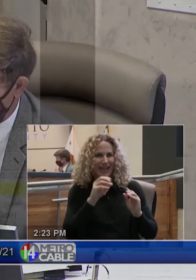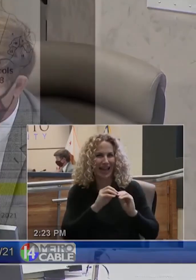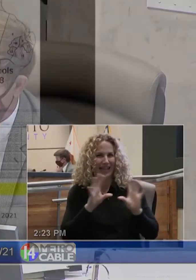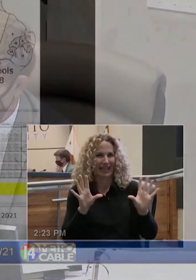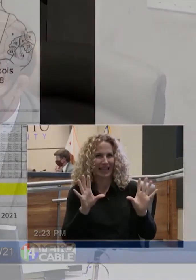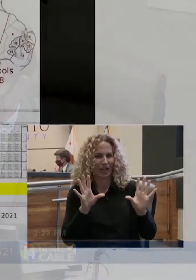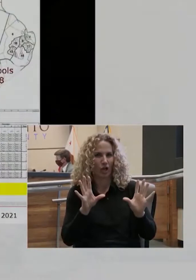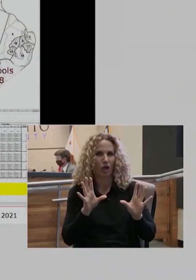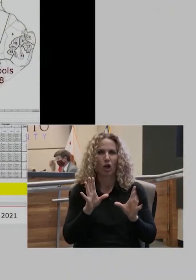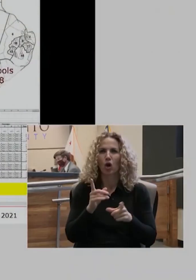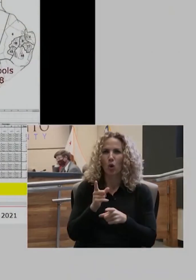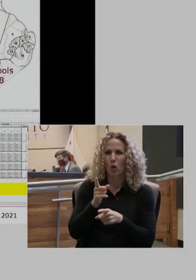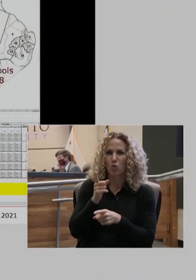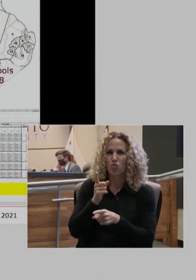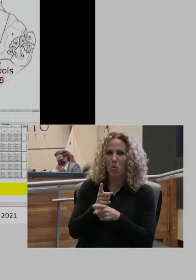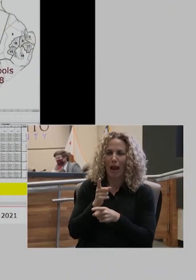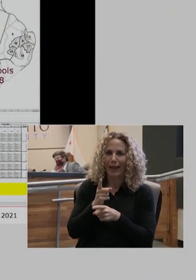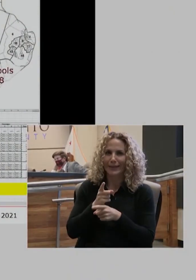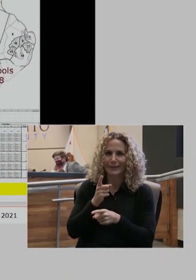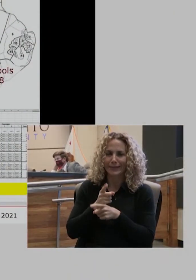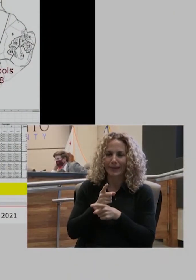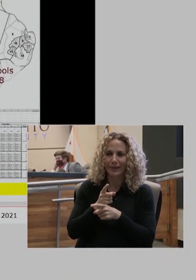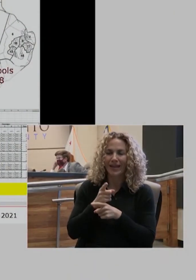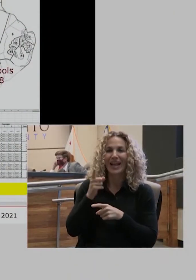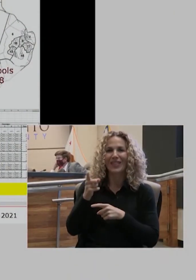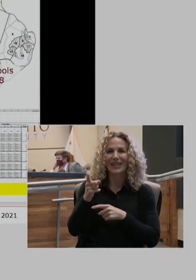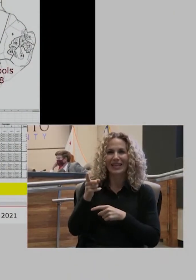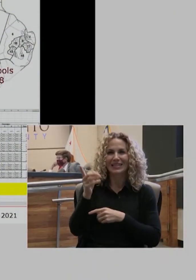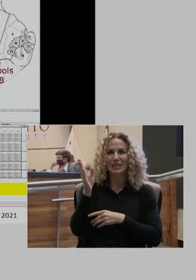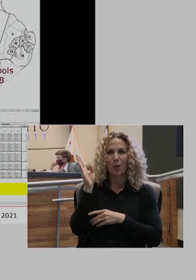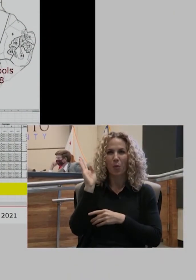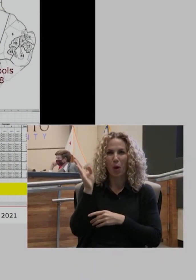RIGHT. RIGHT. RIGHT. THESE PRESENTATIONS ARE FOR THE